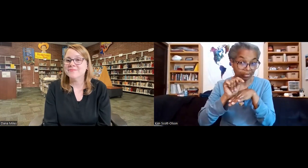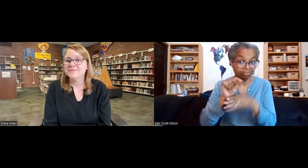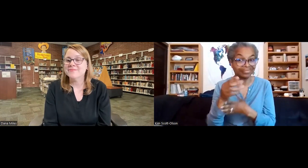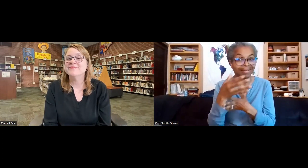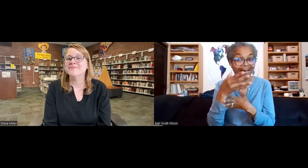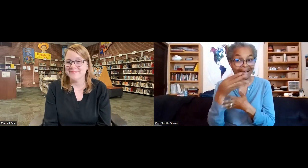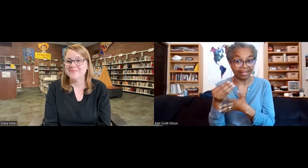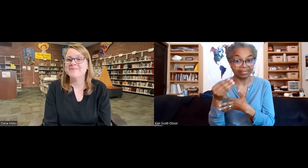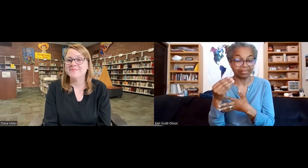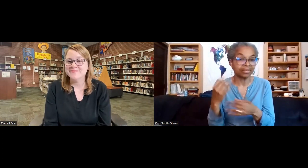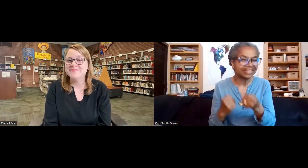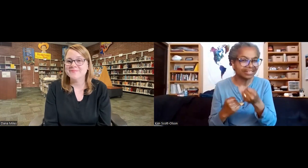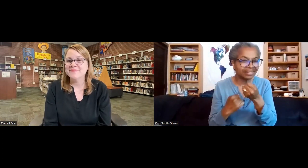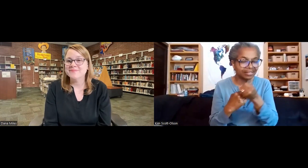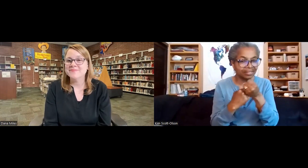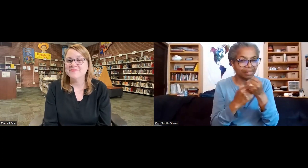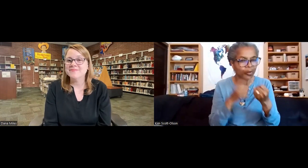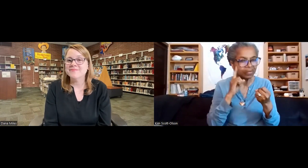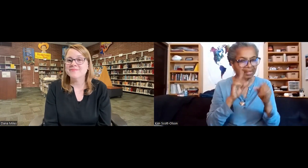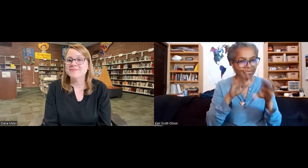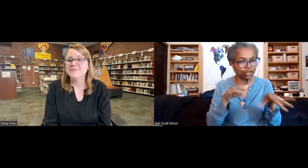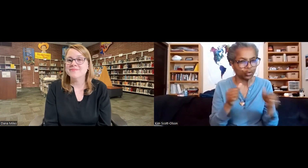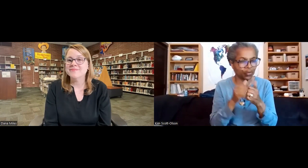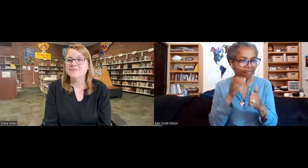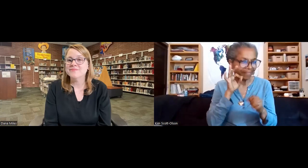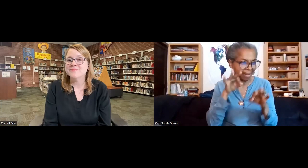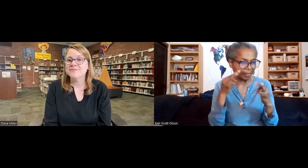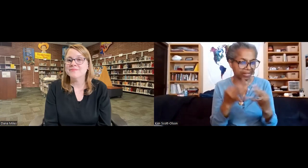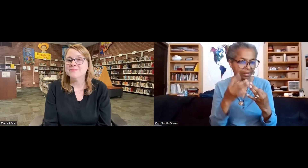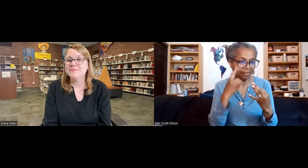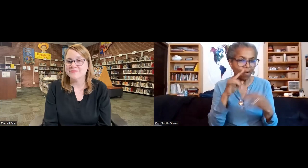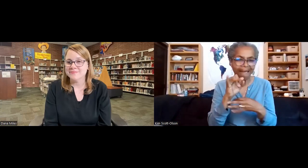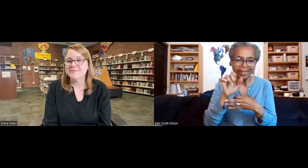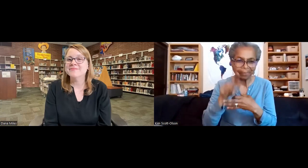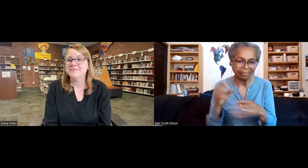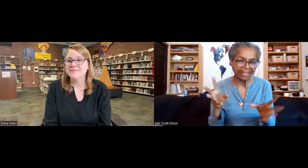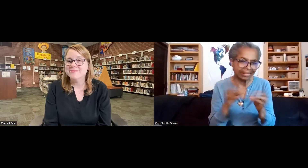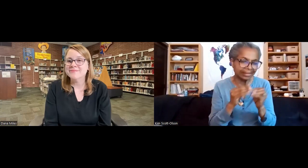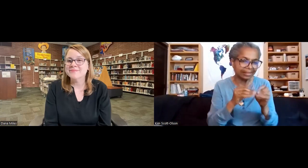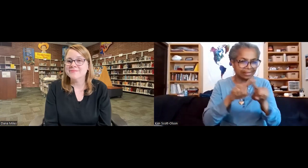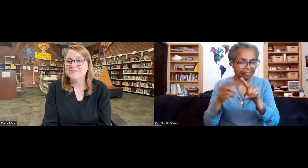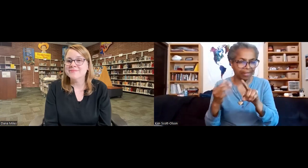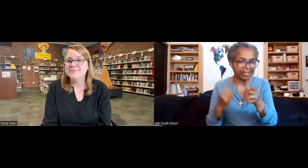and an advocate for deaf children, and their families, for IEP meetings,